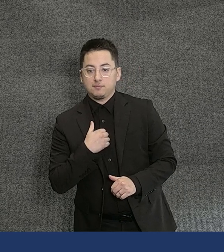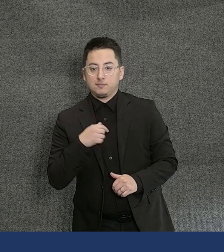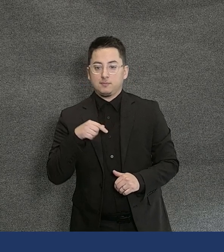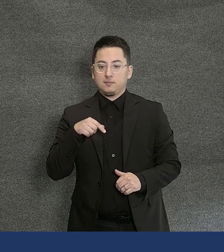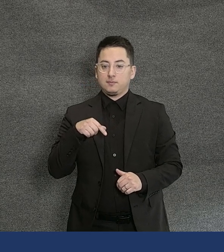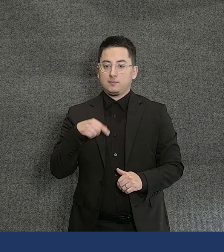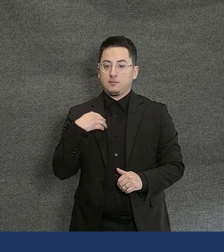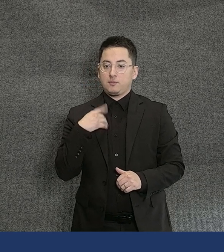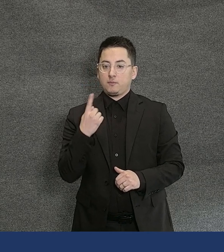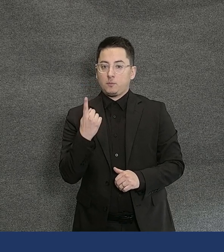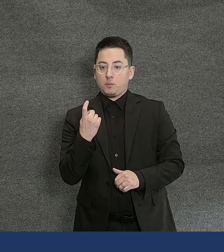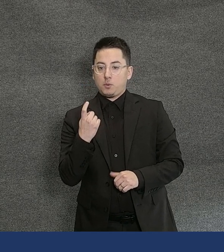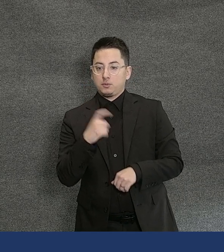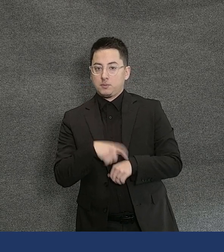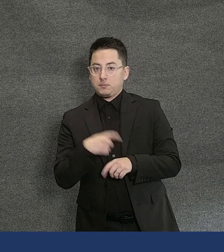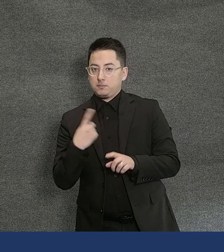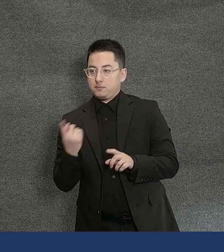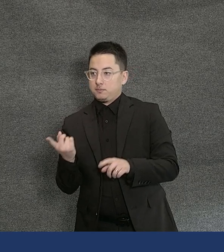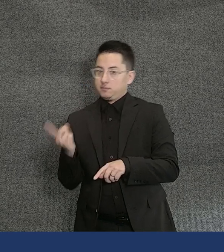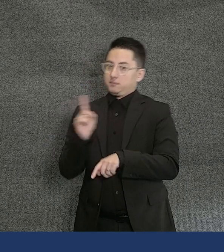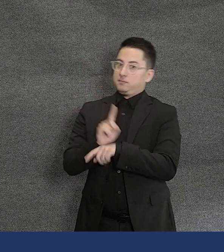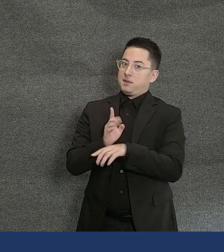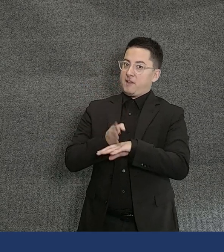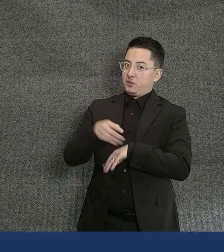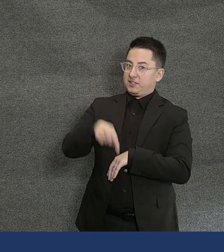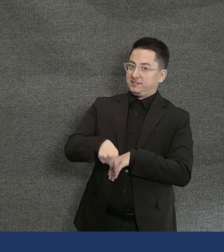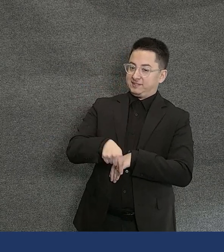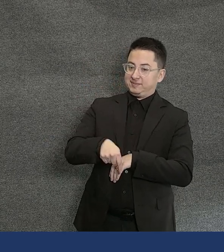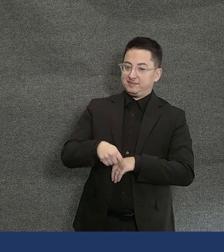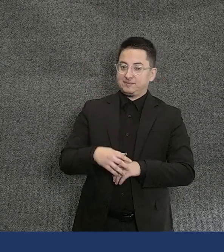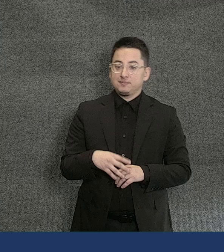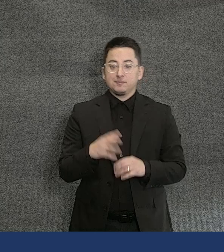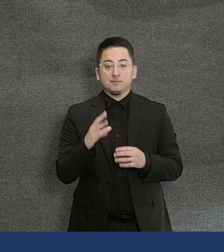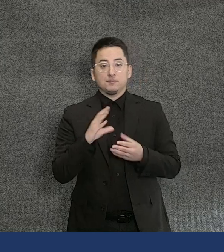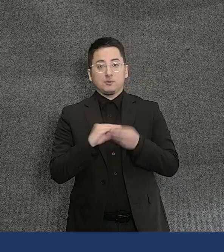That was gut-wrenching, but this is real. This is about life and death.